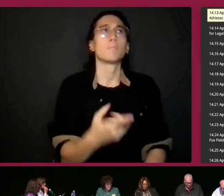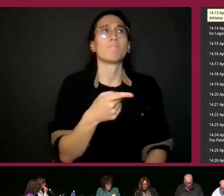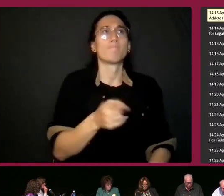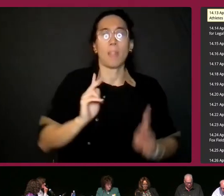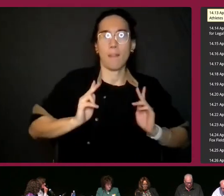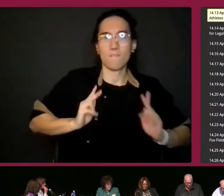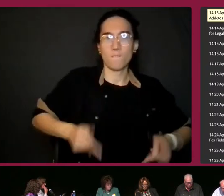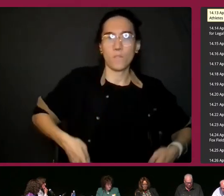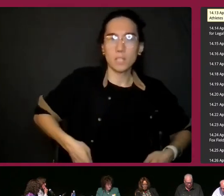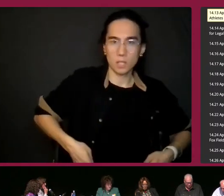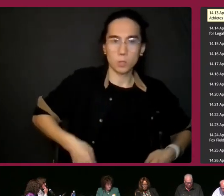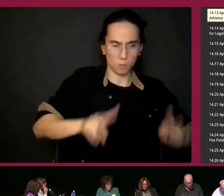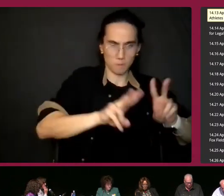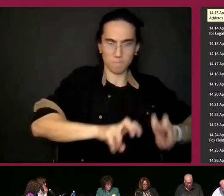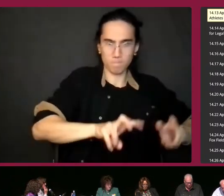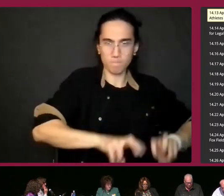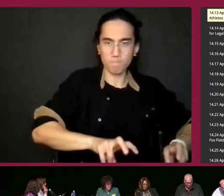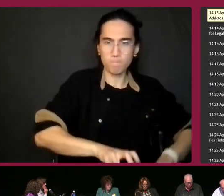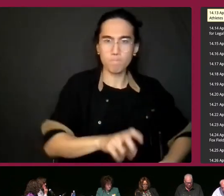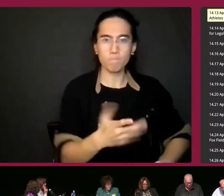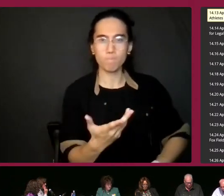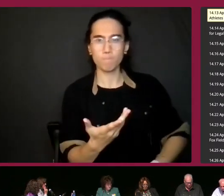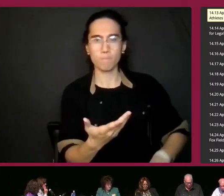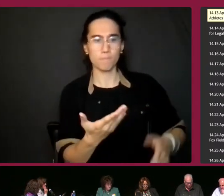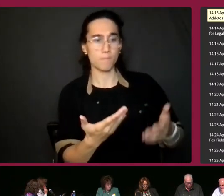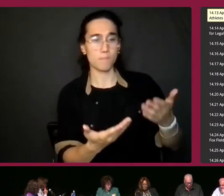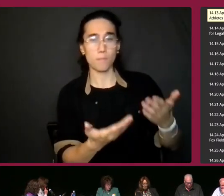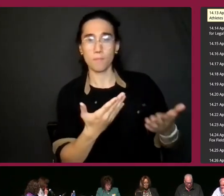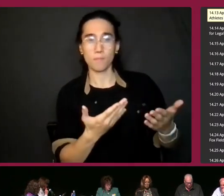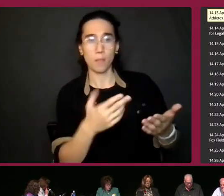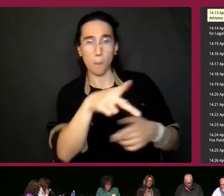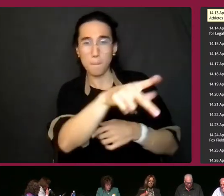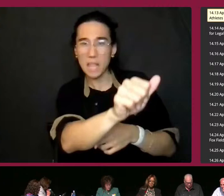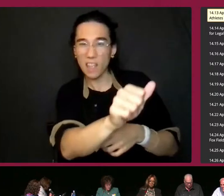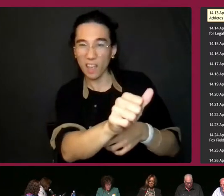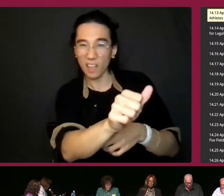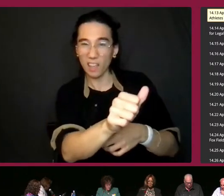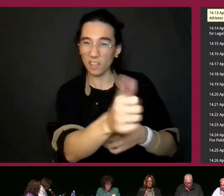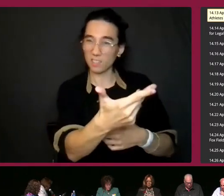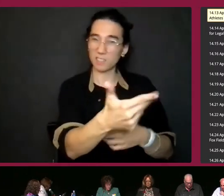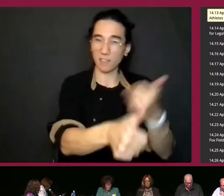given by, uh, PAs, or should they be given by physicians?